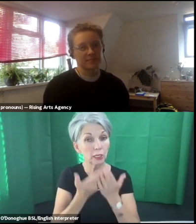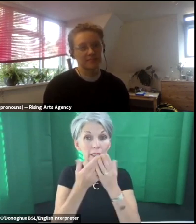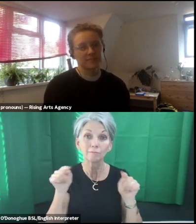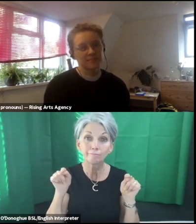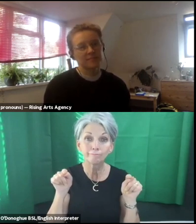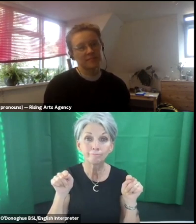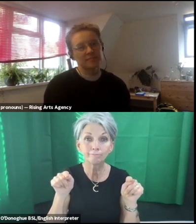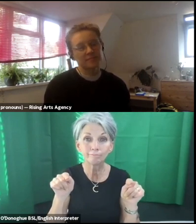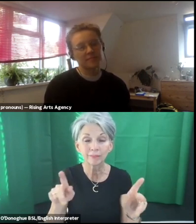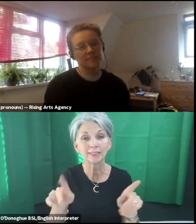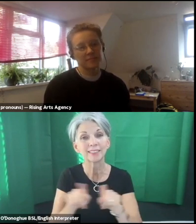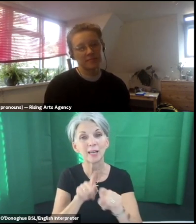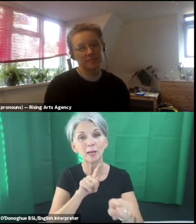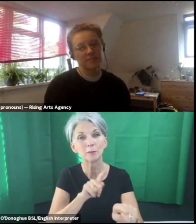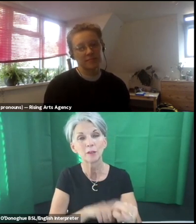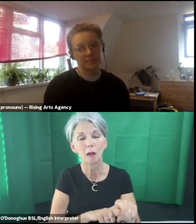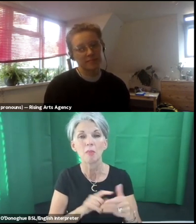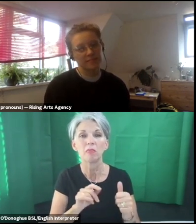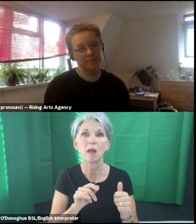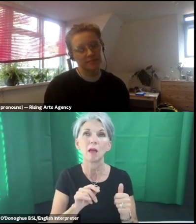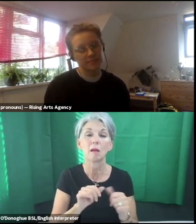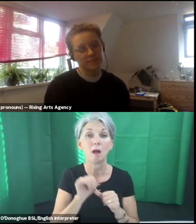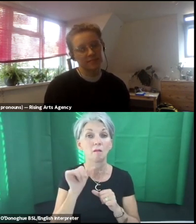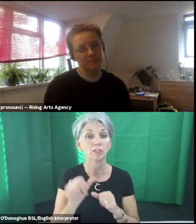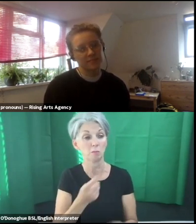And so it was after that that me and a friend who was on that same